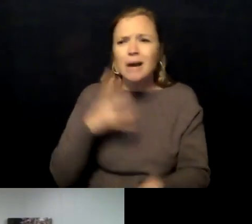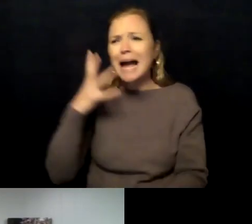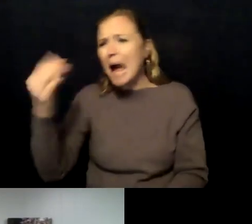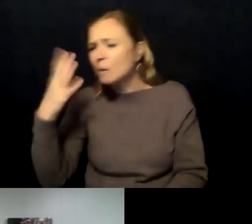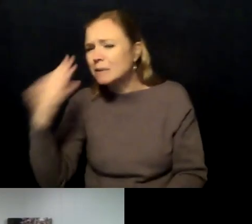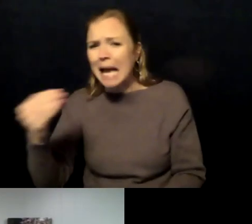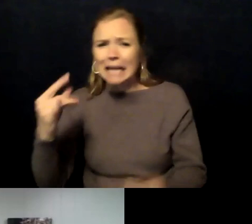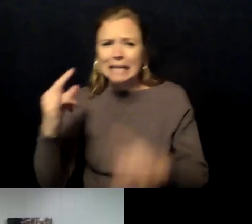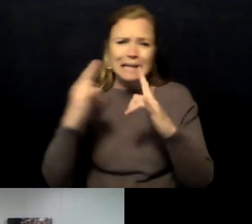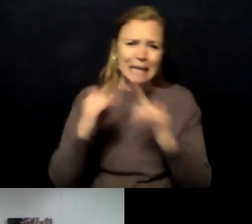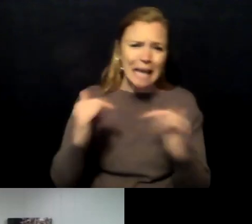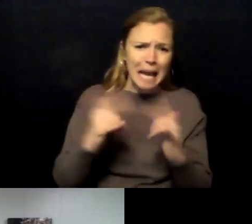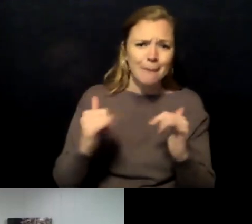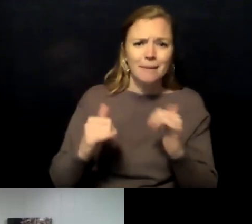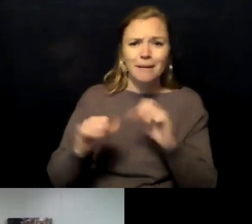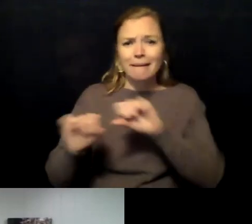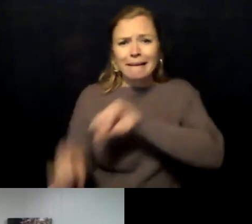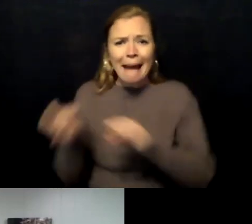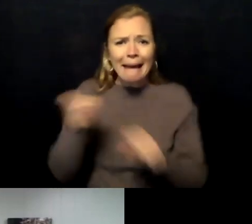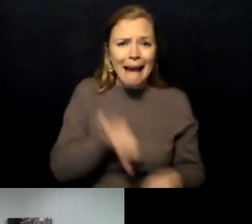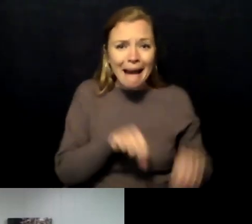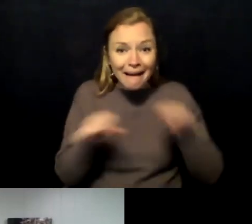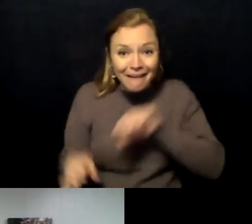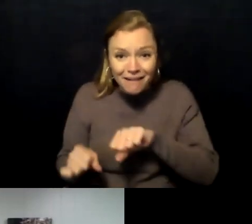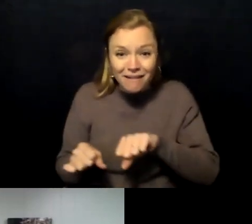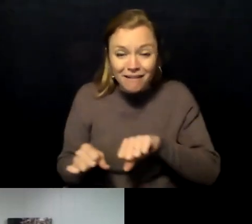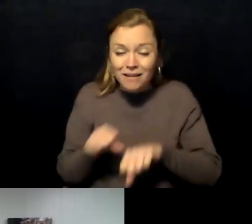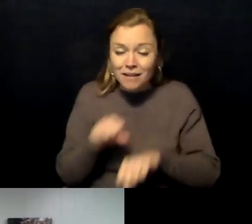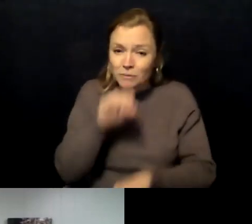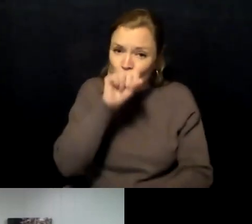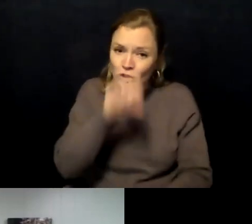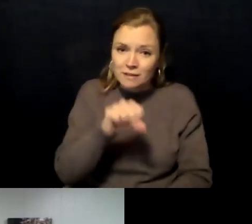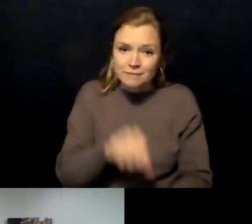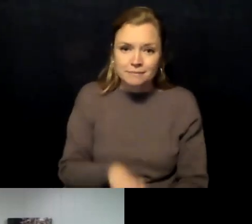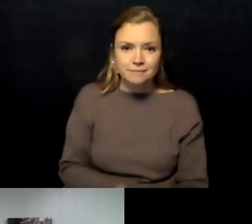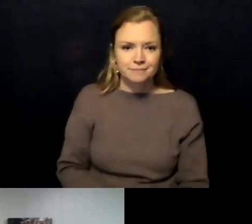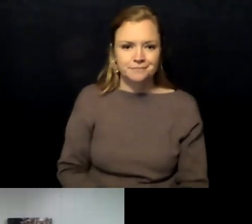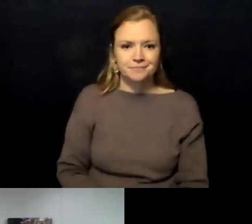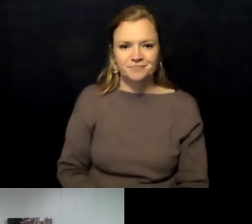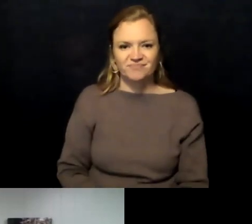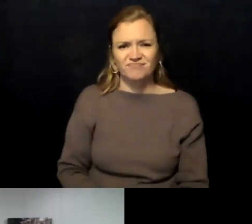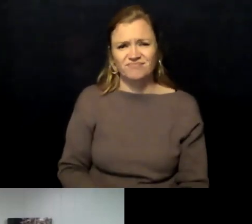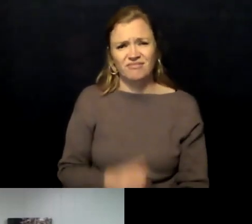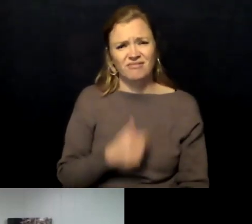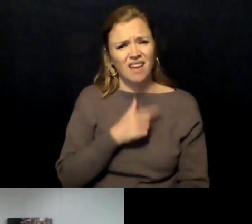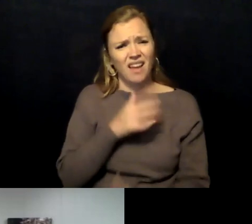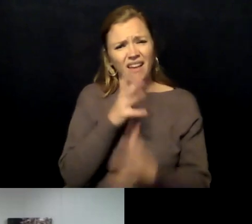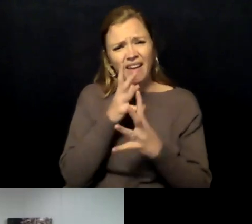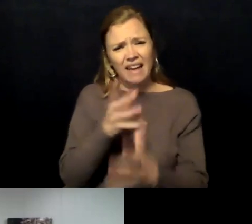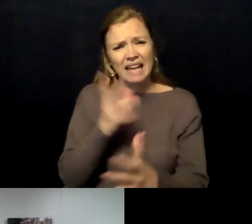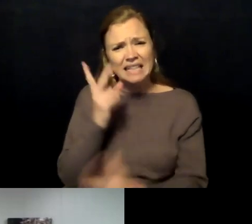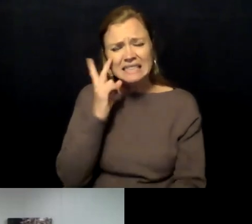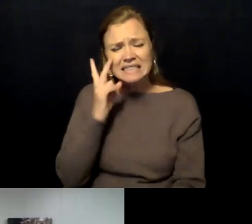I guess probably my biggest pet peeve